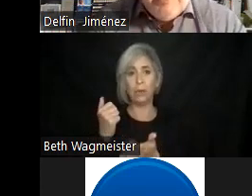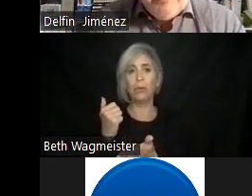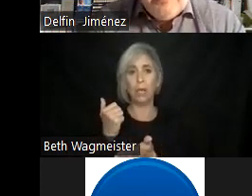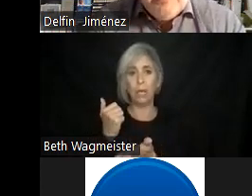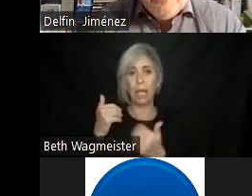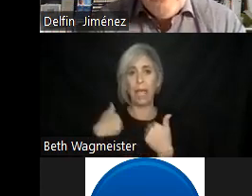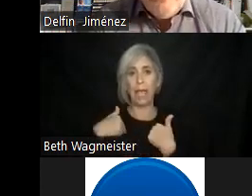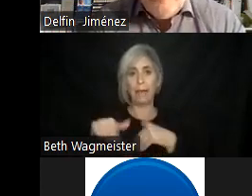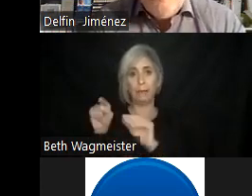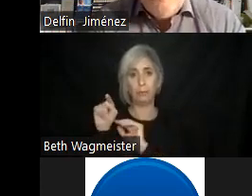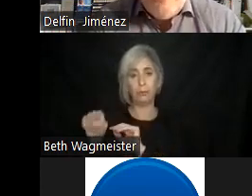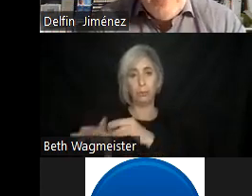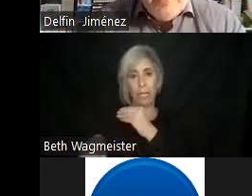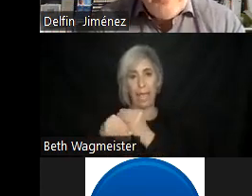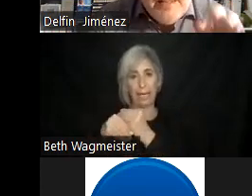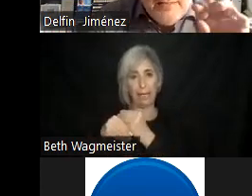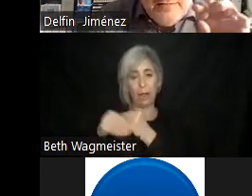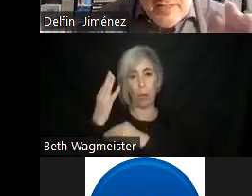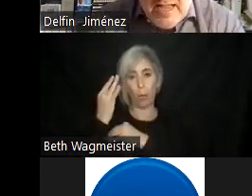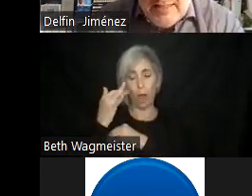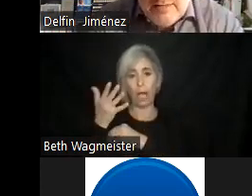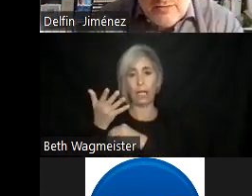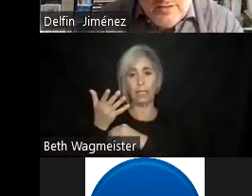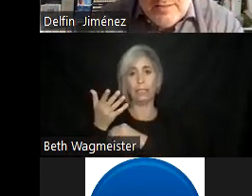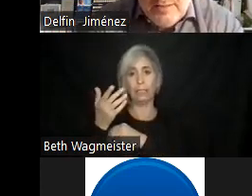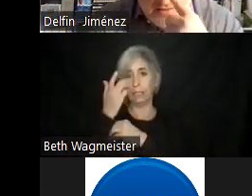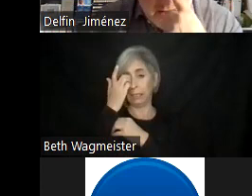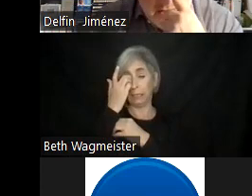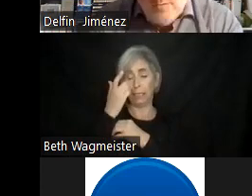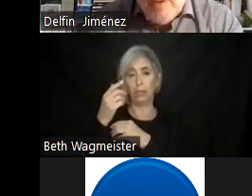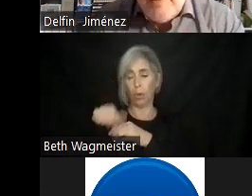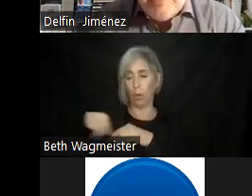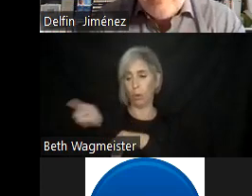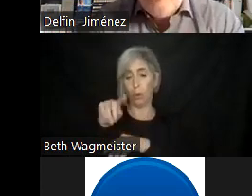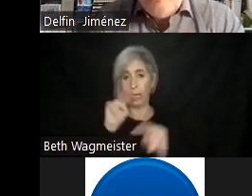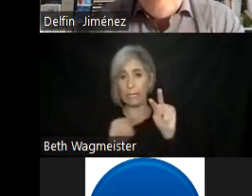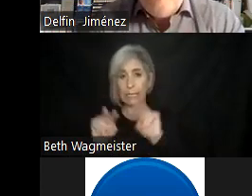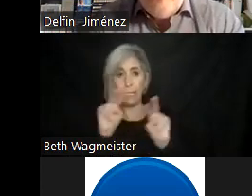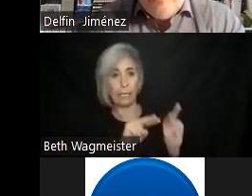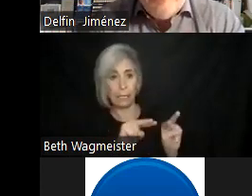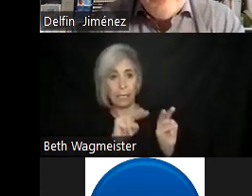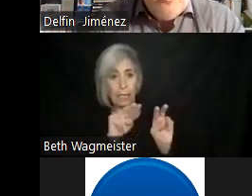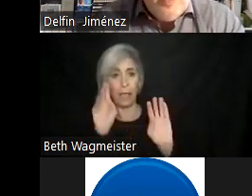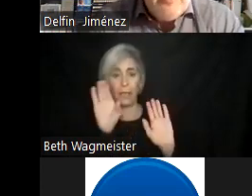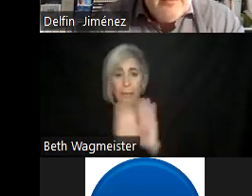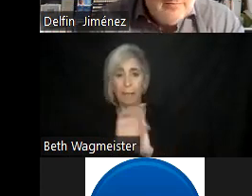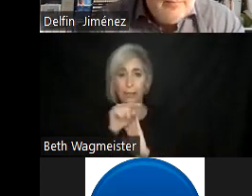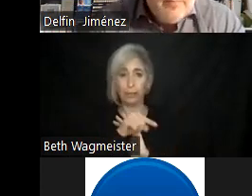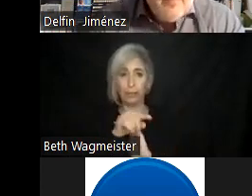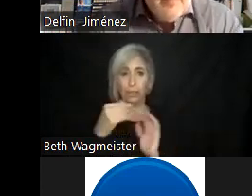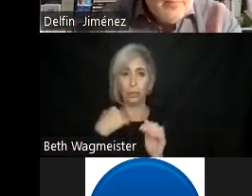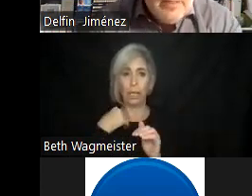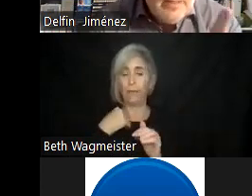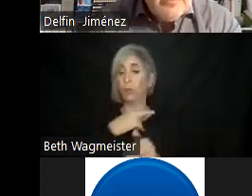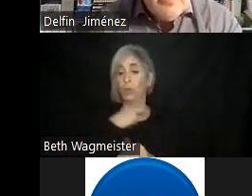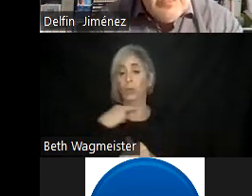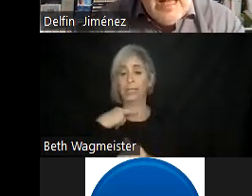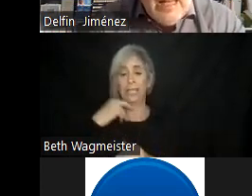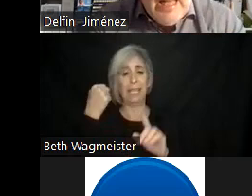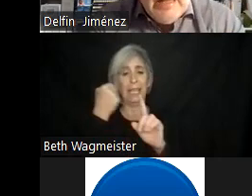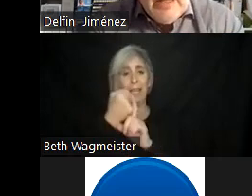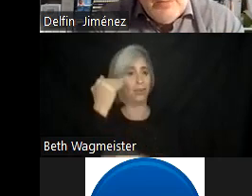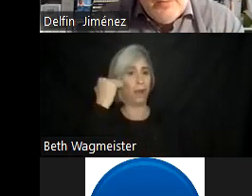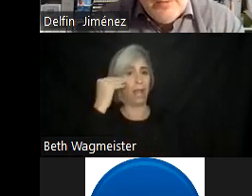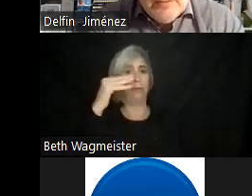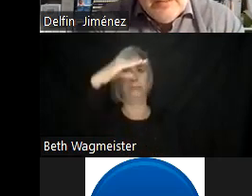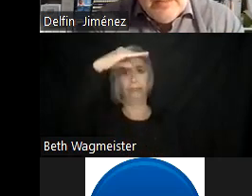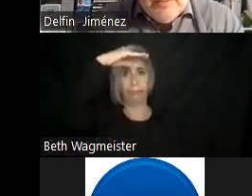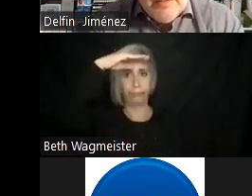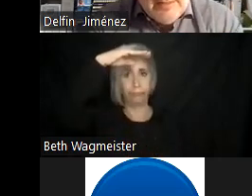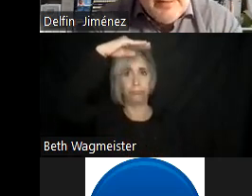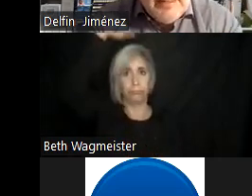as overhanging facade you can see with a risk of hitting your head. This is a new scenery,